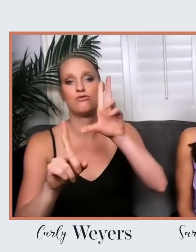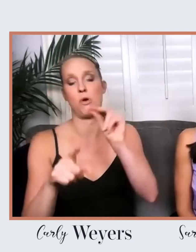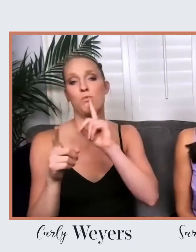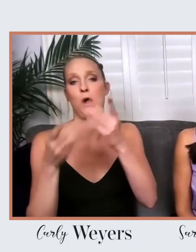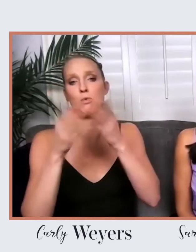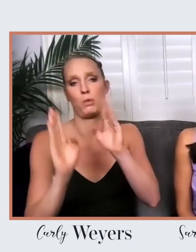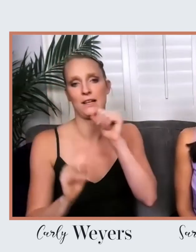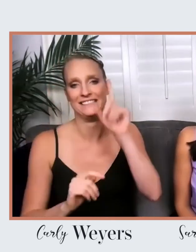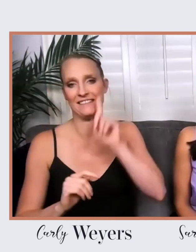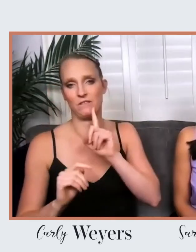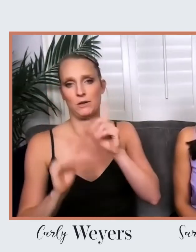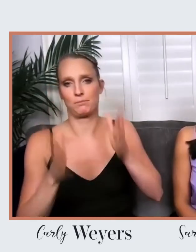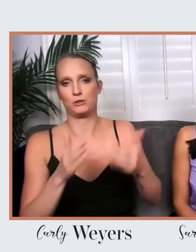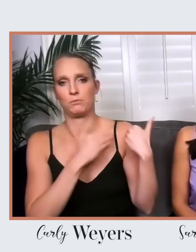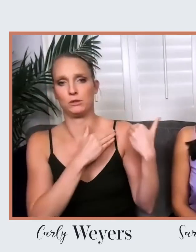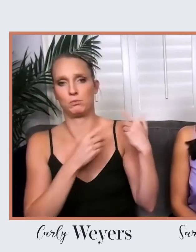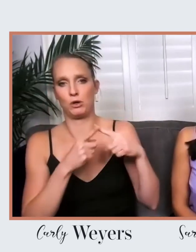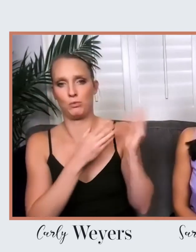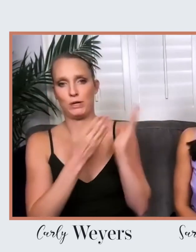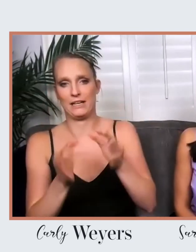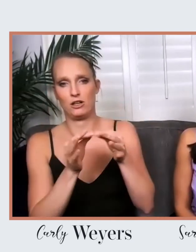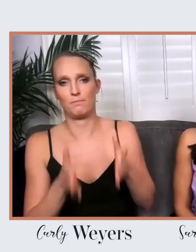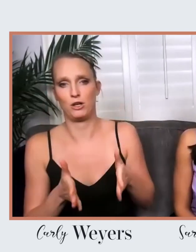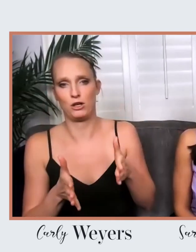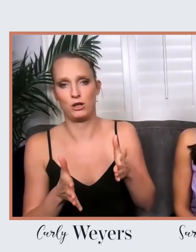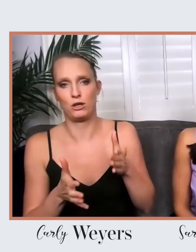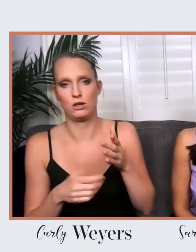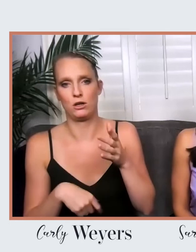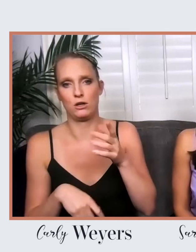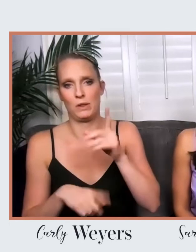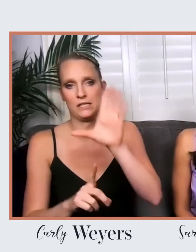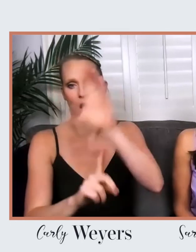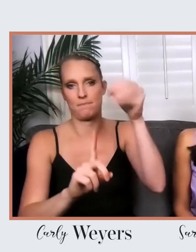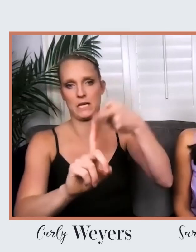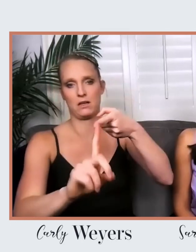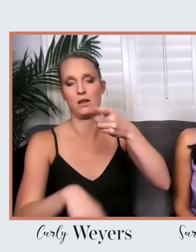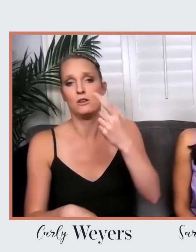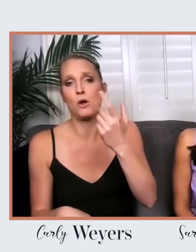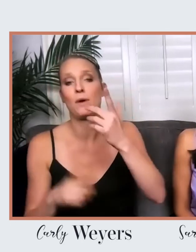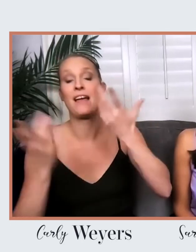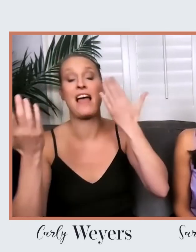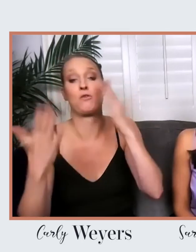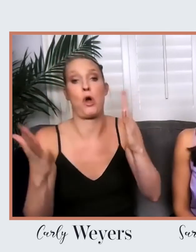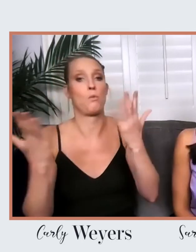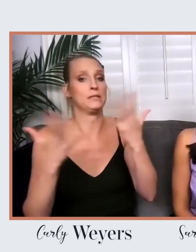No, so generally the deaf person is not responsible to bring an interpreter. The company is who's responsible.